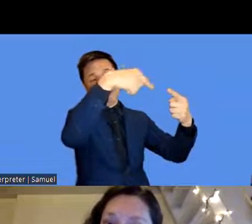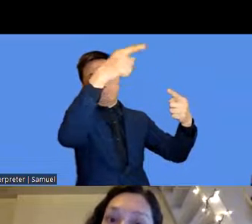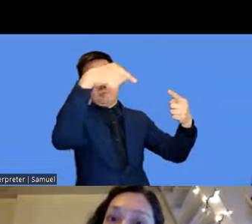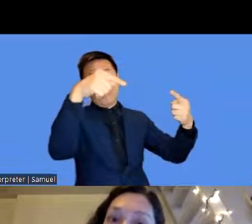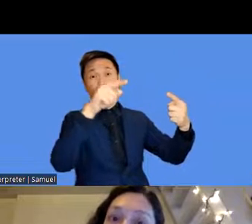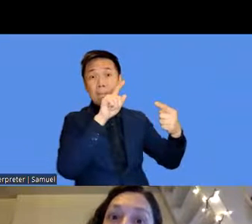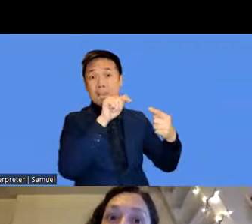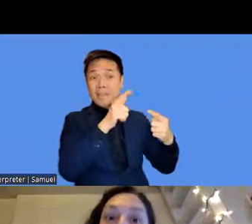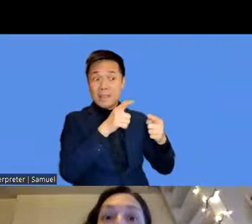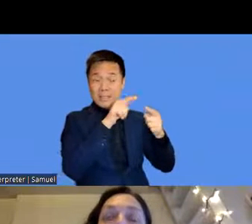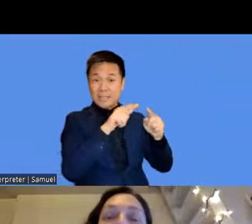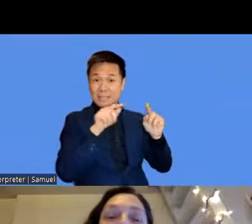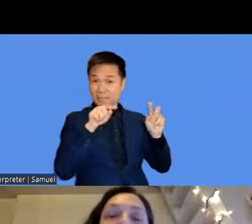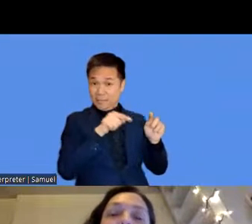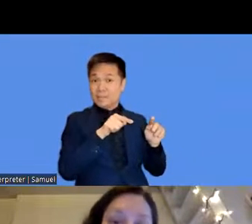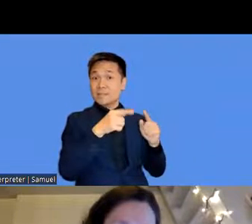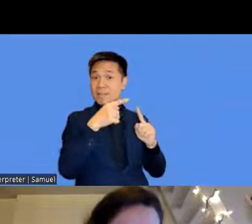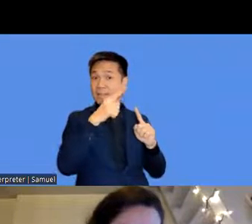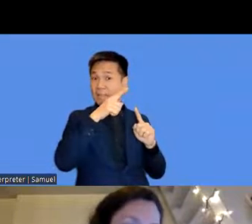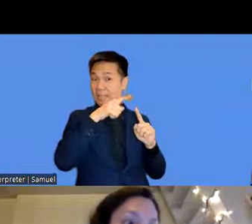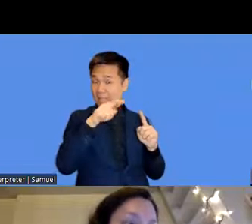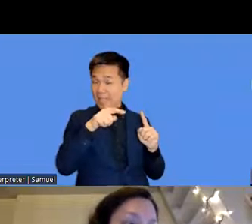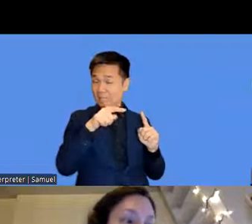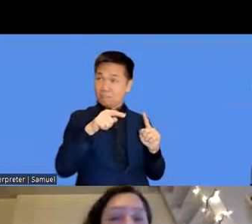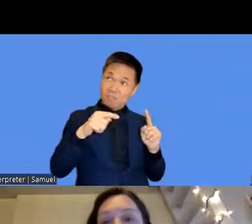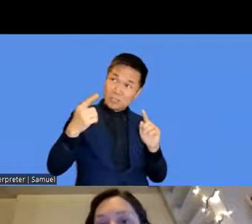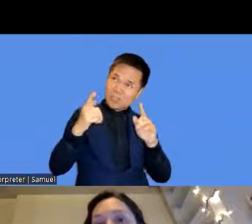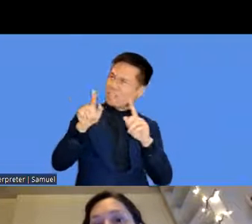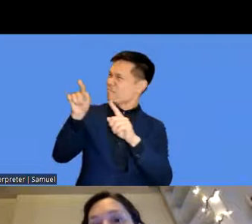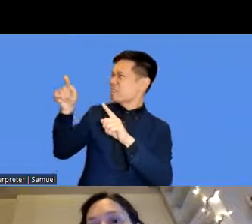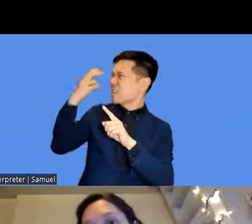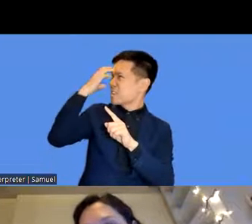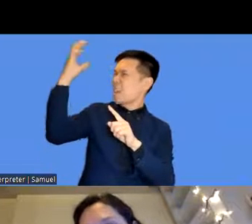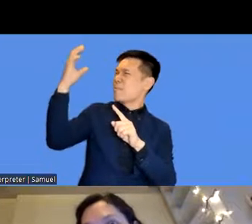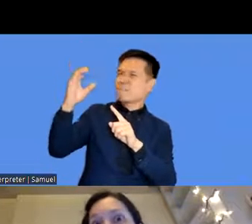statistics, but, rather it's a very important complement and they should be worked together